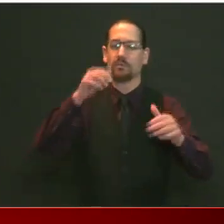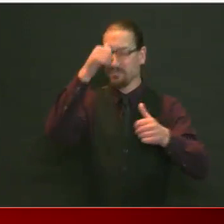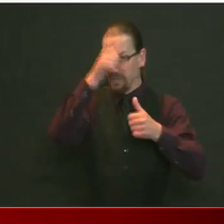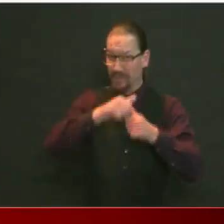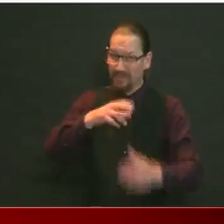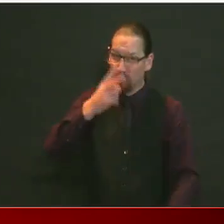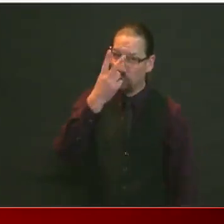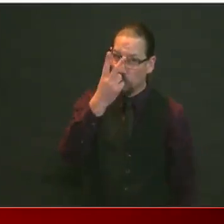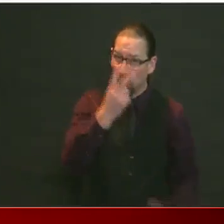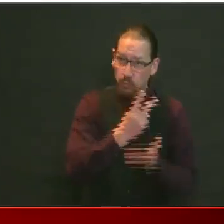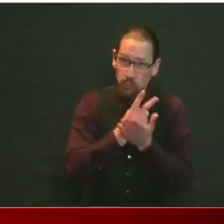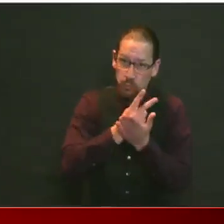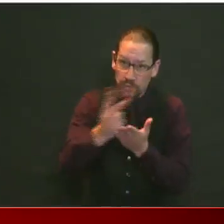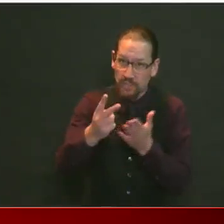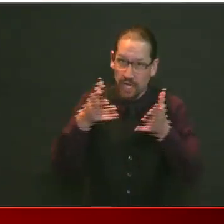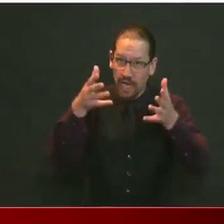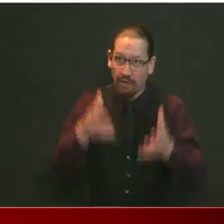BE OPEN, YOU KNOW, IN